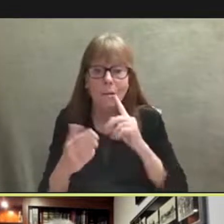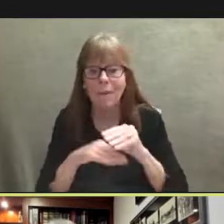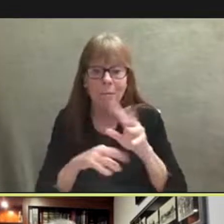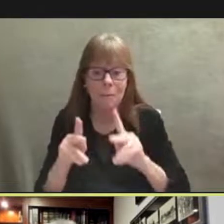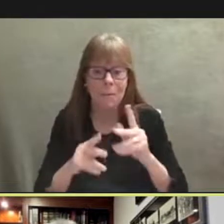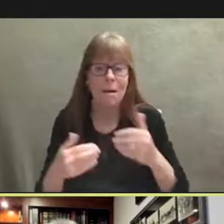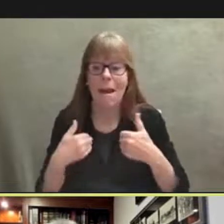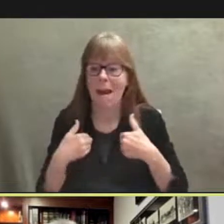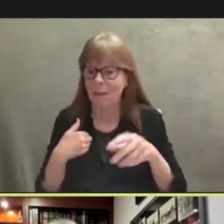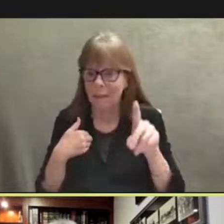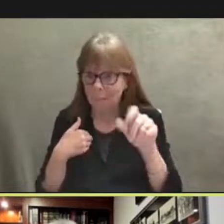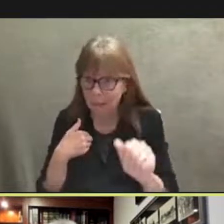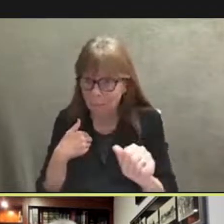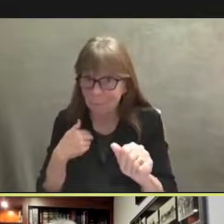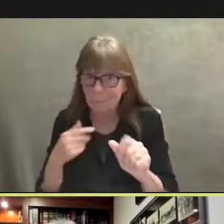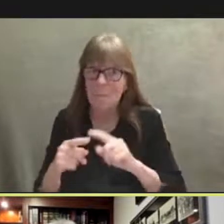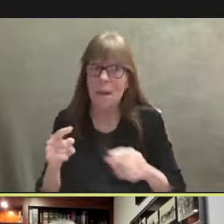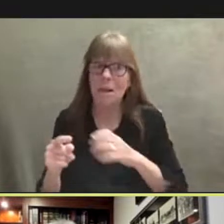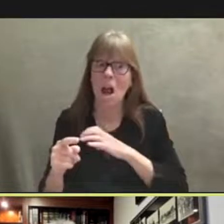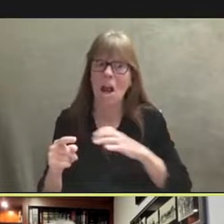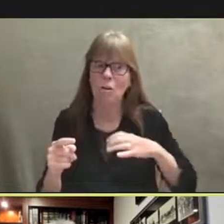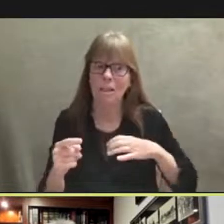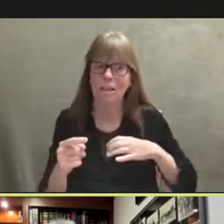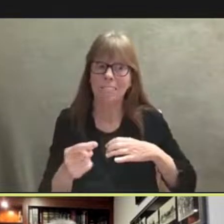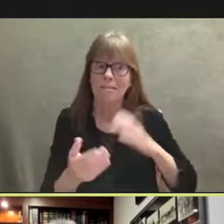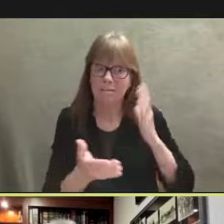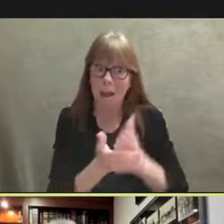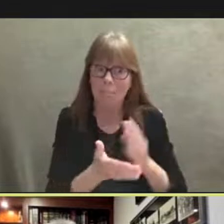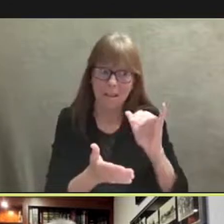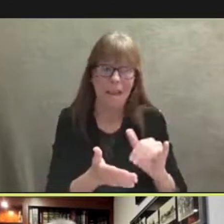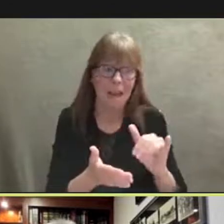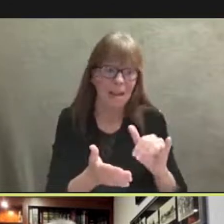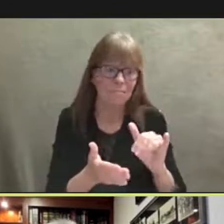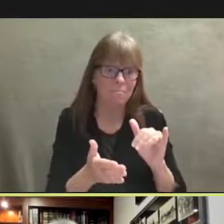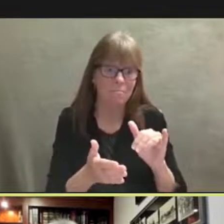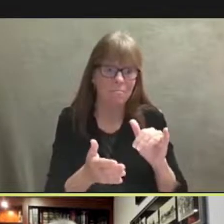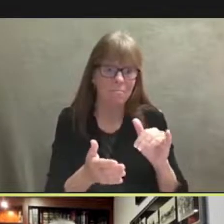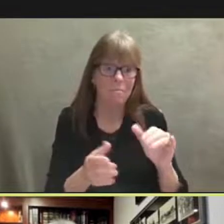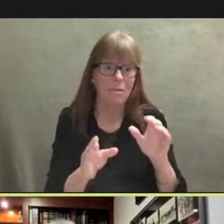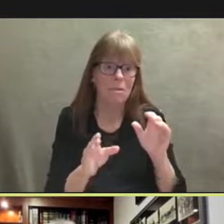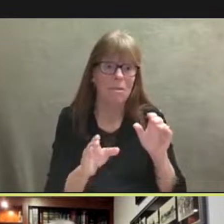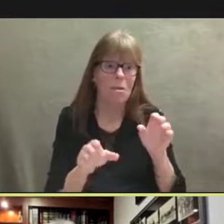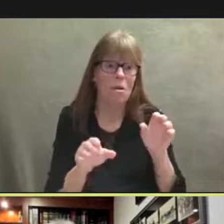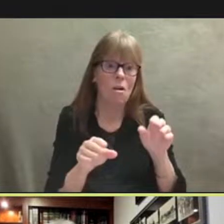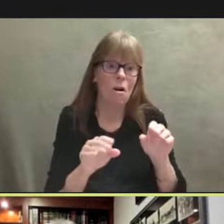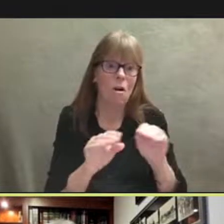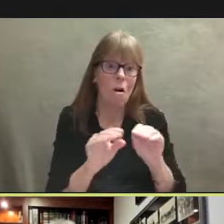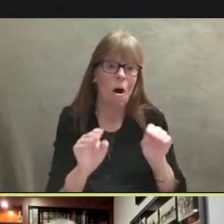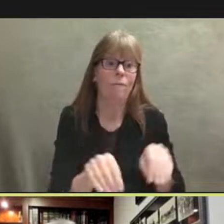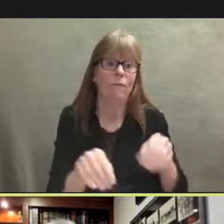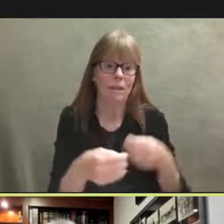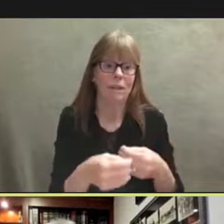Congress eliminated the office shortly after it was created. The idea resurfaced in May 1977